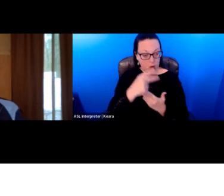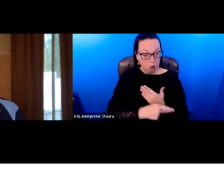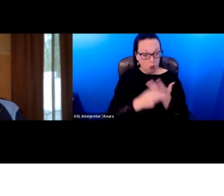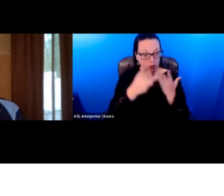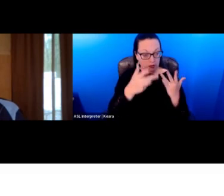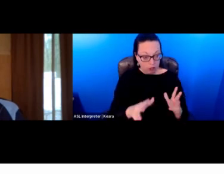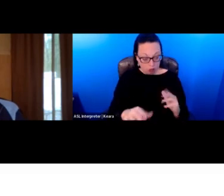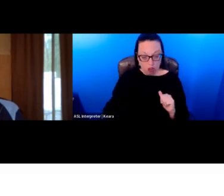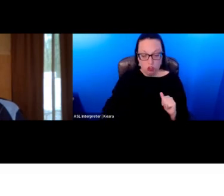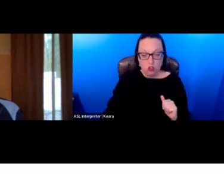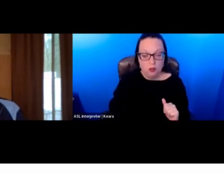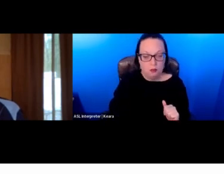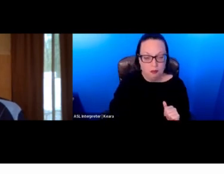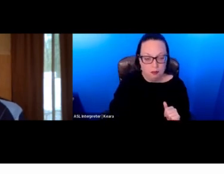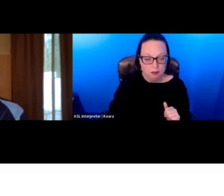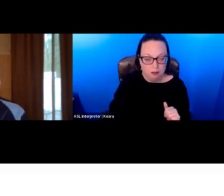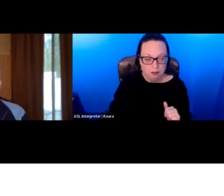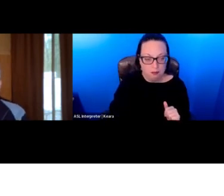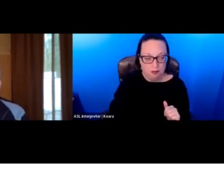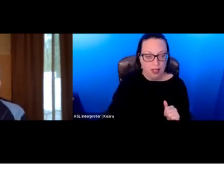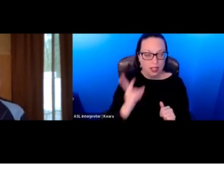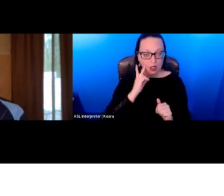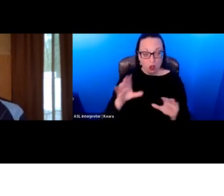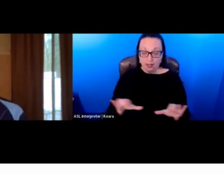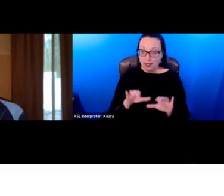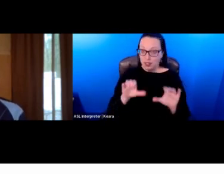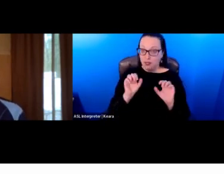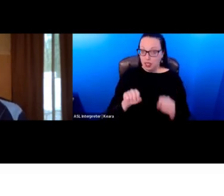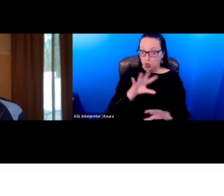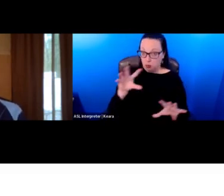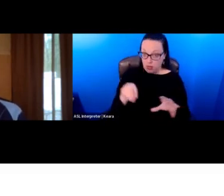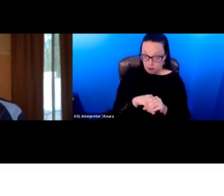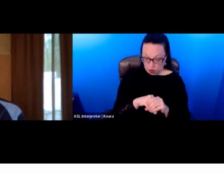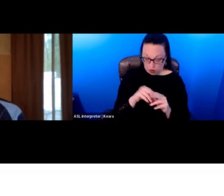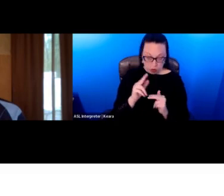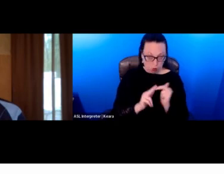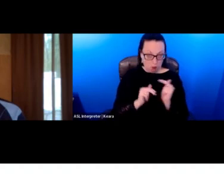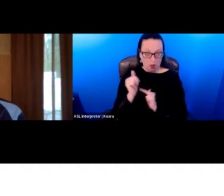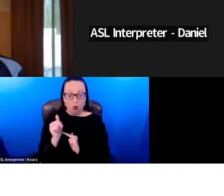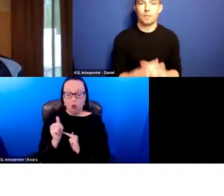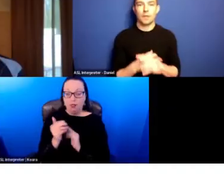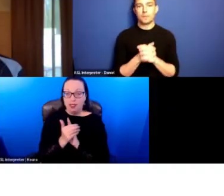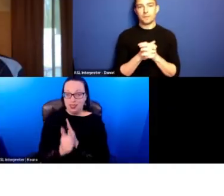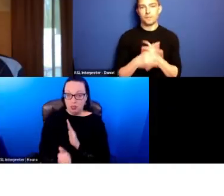activity for me to participate in to continue to build on skills that I acquired in the Community Reemtry Program. The